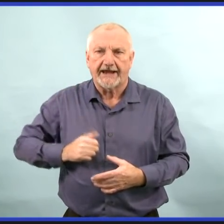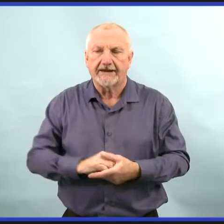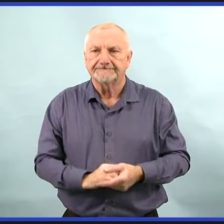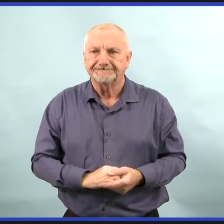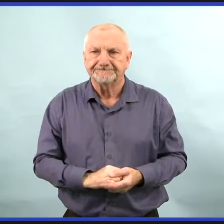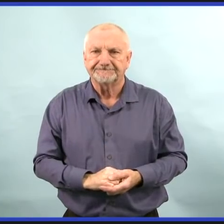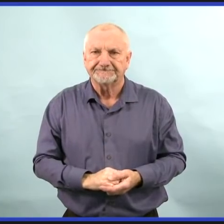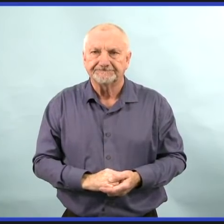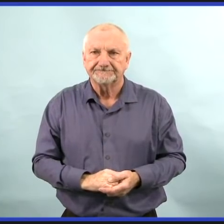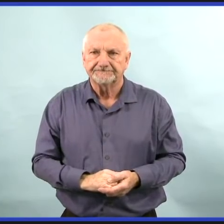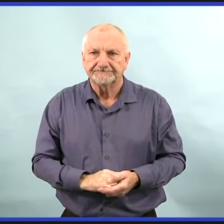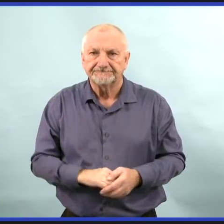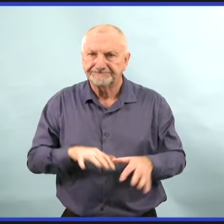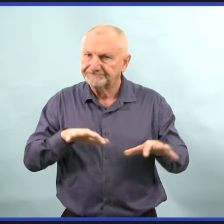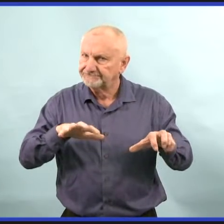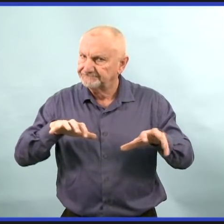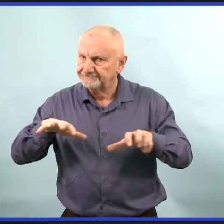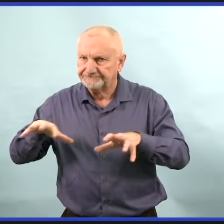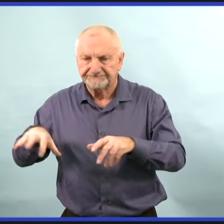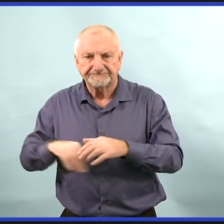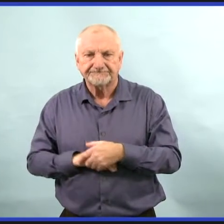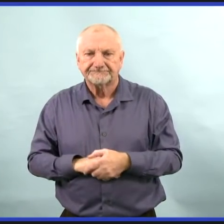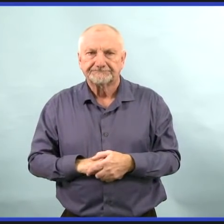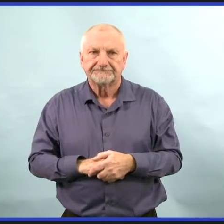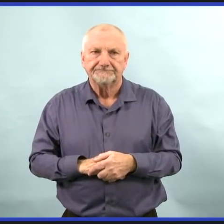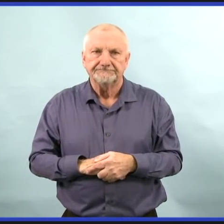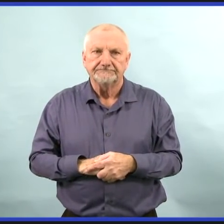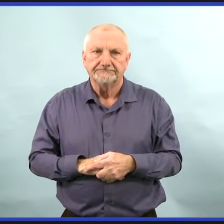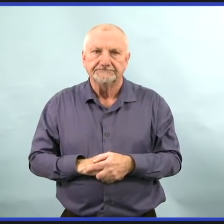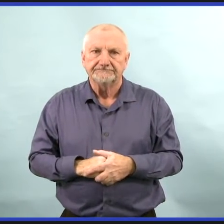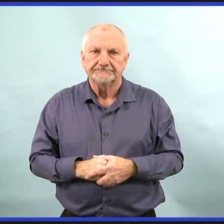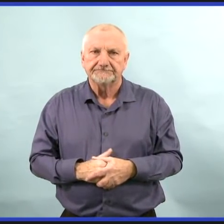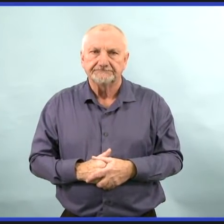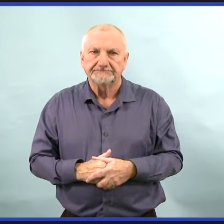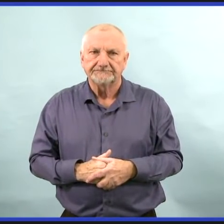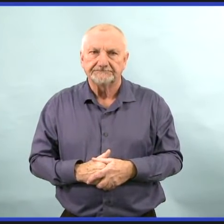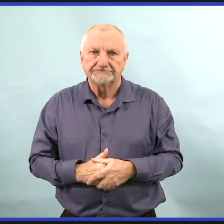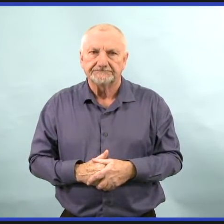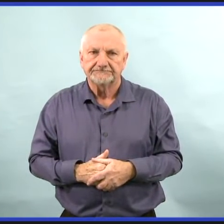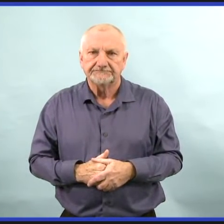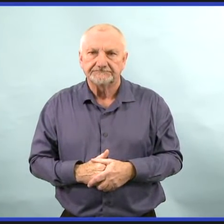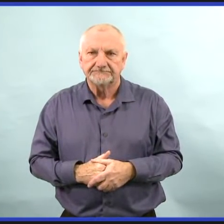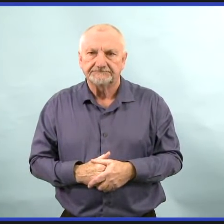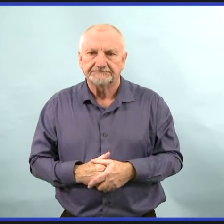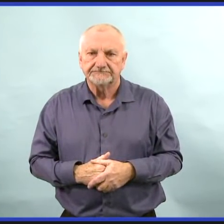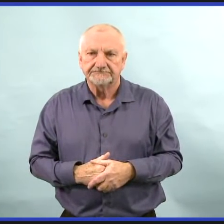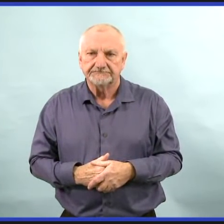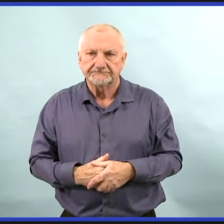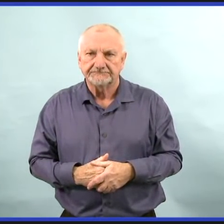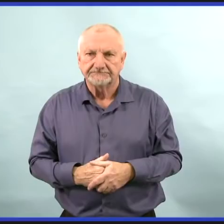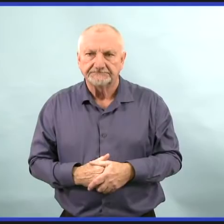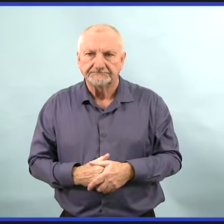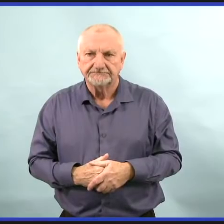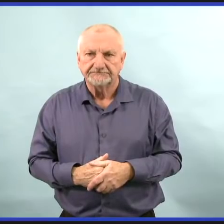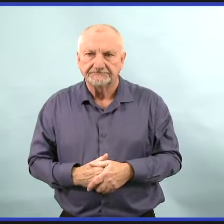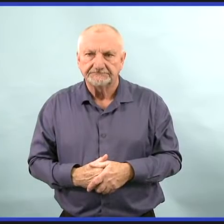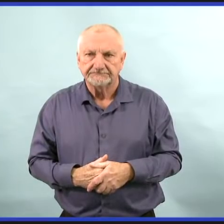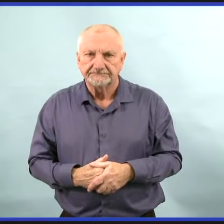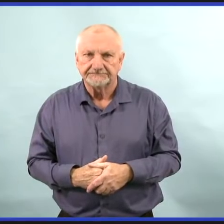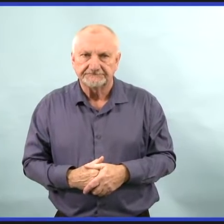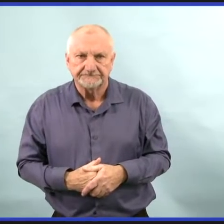played the protocol if the variant gets here in manitoba i mean hospital already overcrowded